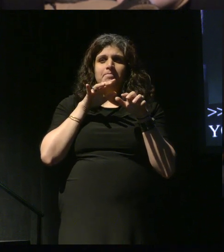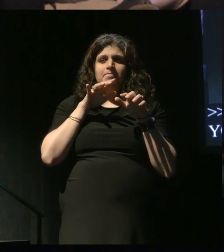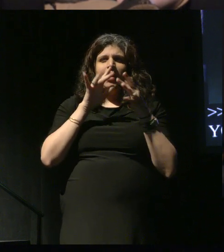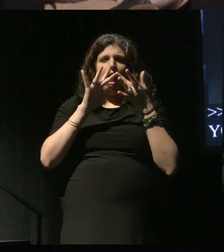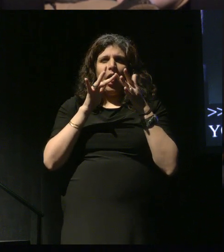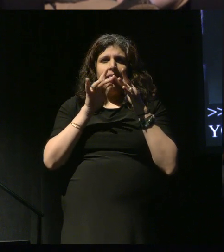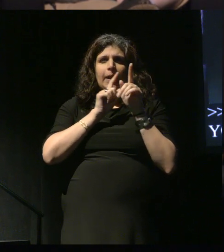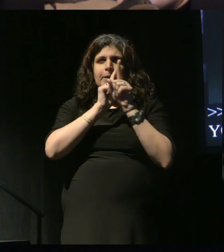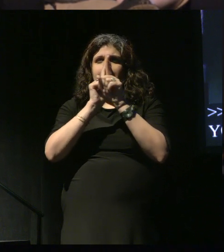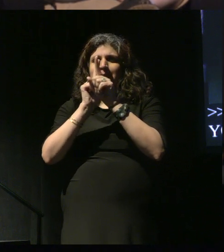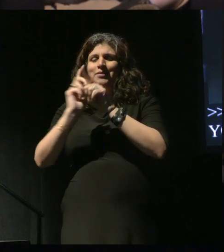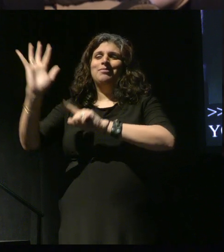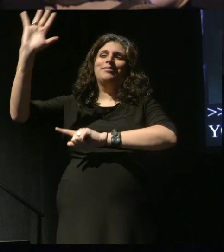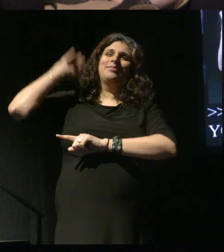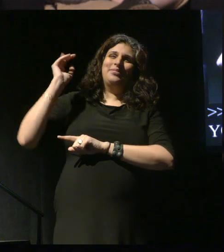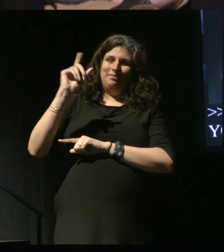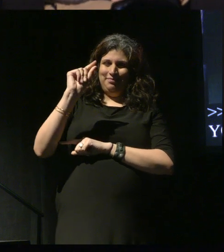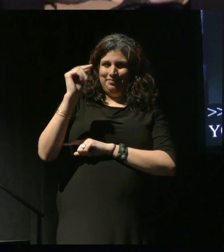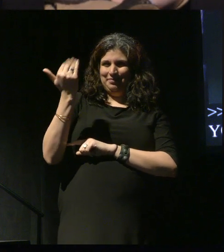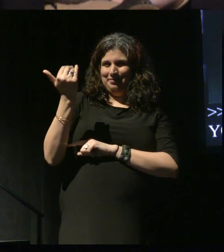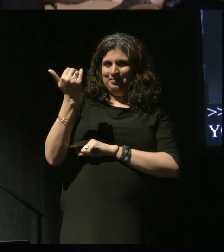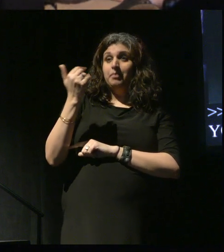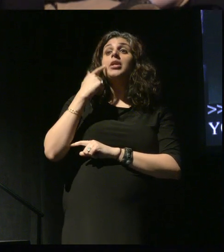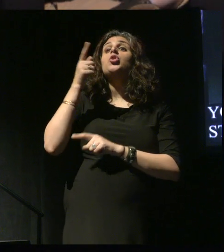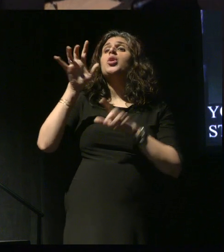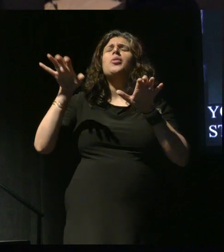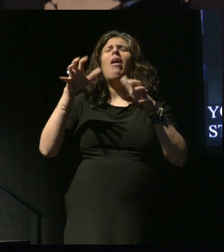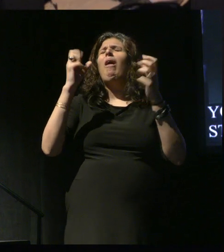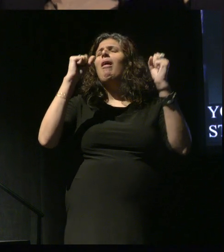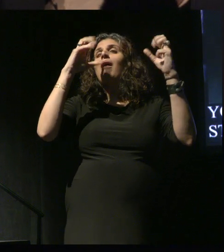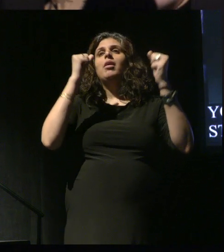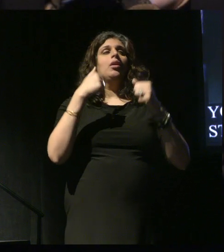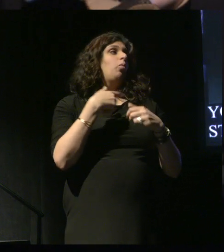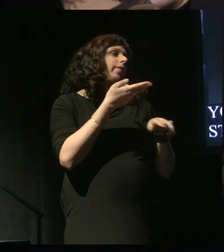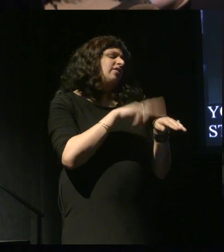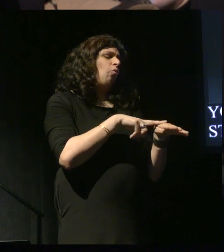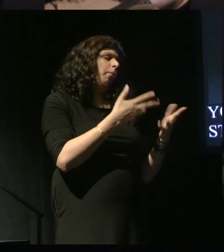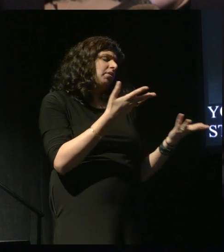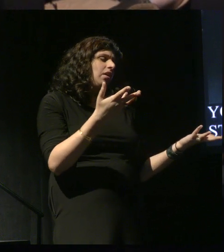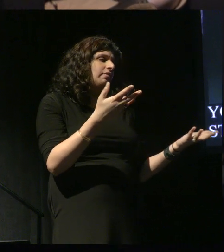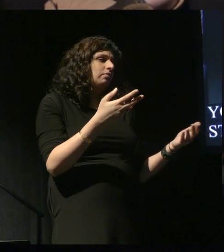online stalking, you know, back in 2015 or whatever, because you were doing all these pieces. Just normal, right? Like, just life. - Wow.